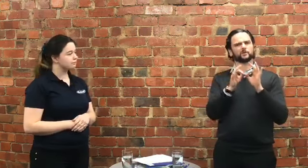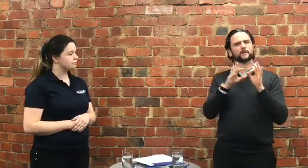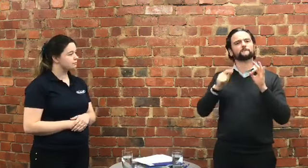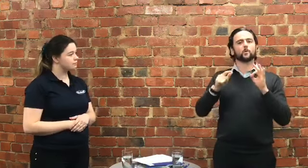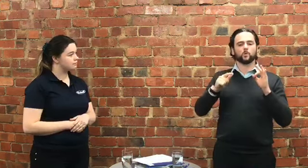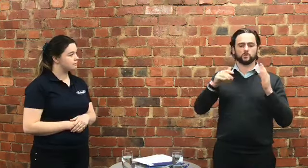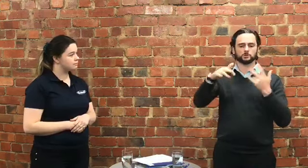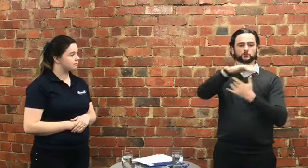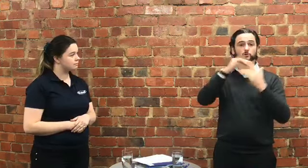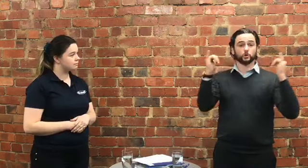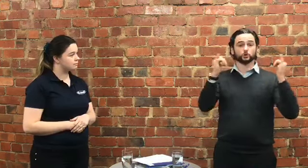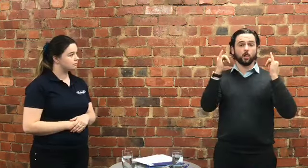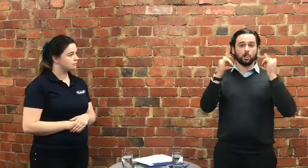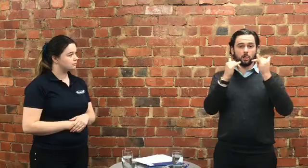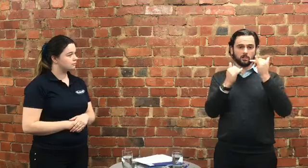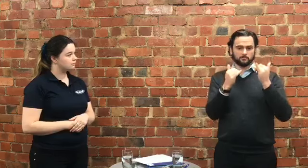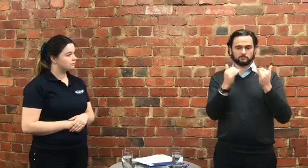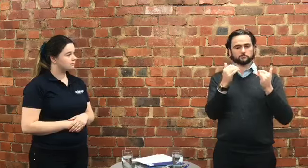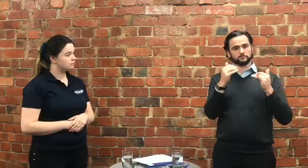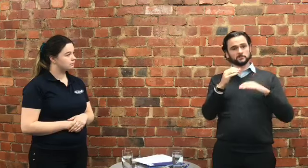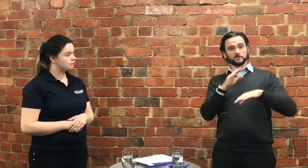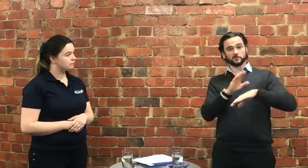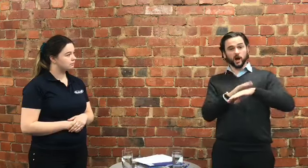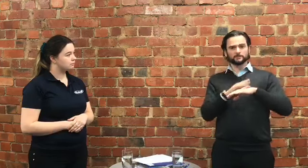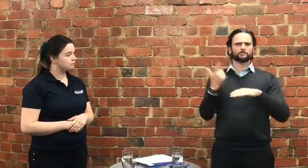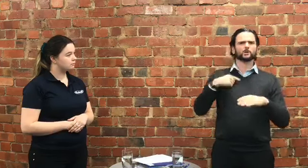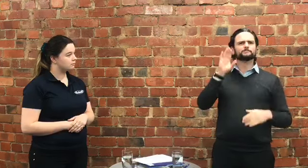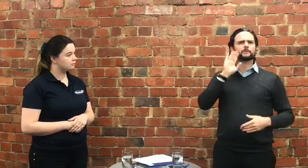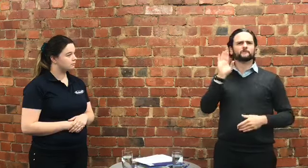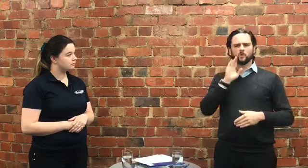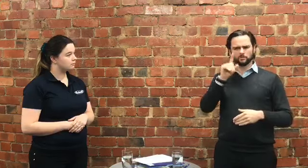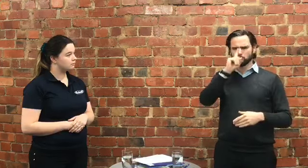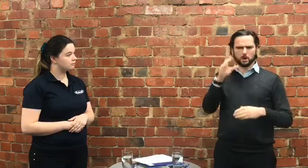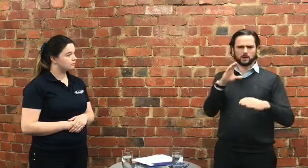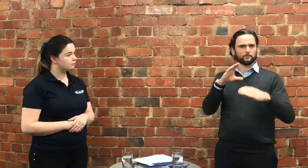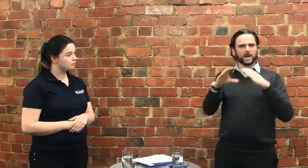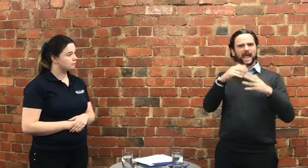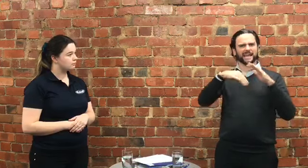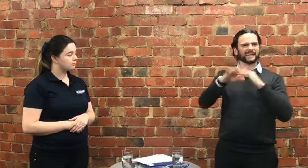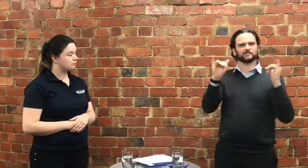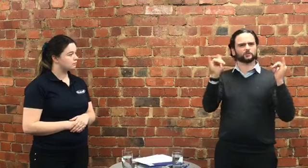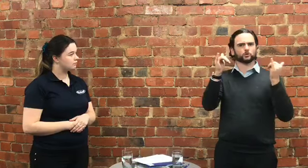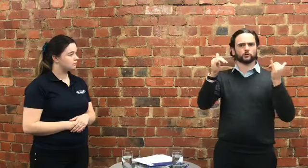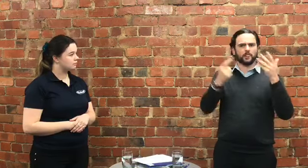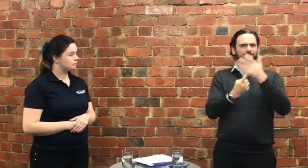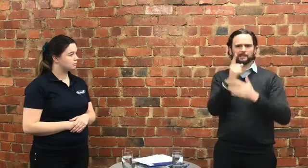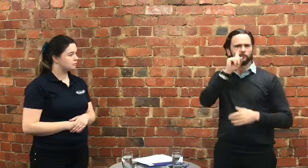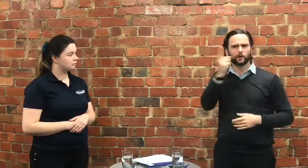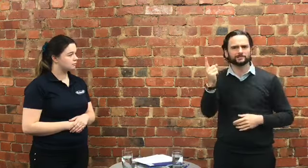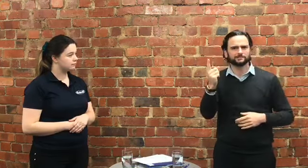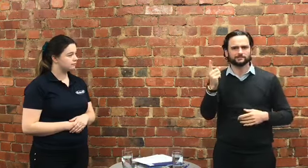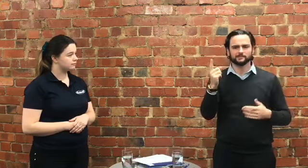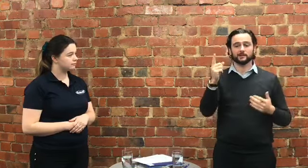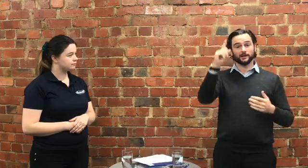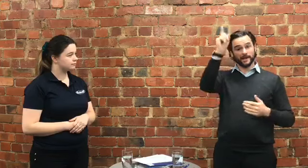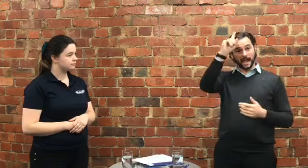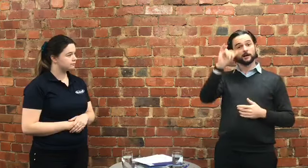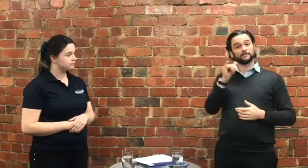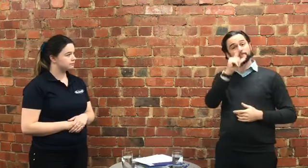So, you might think as a deaf person you would like interpreting for social events. Previously you might not have been able